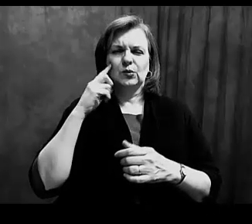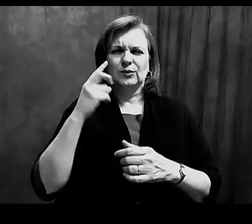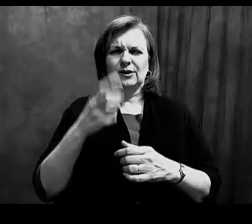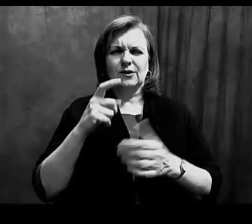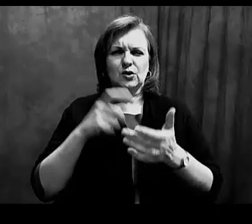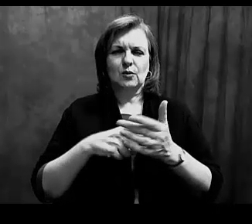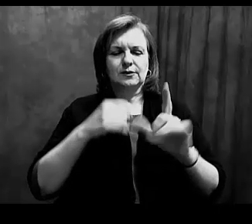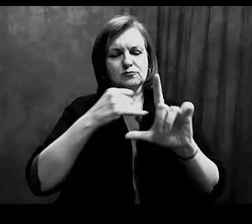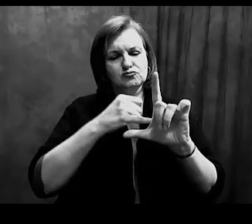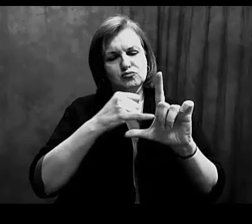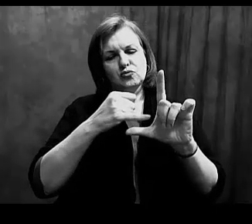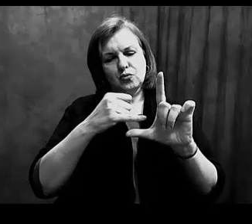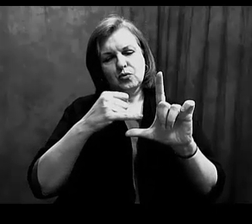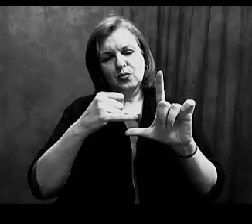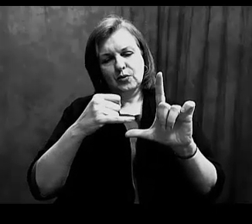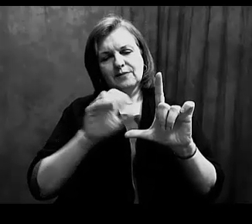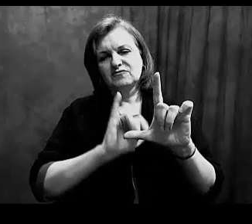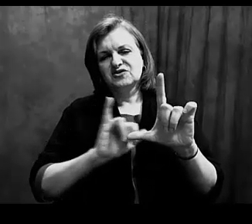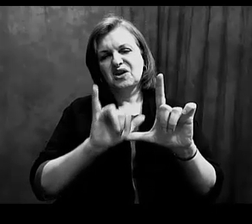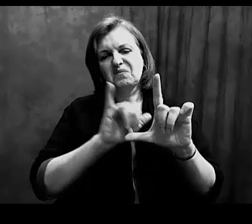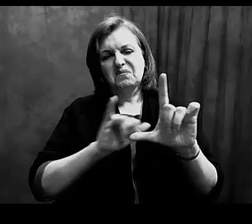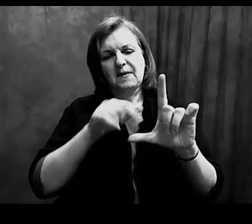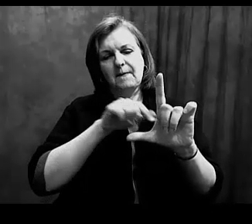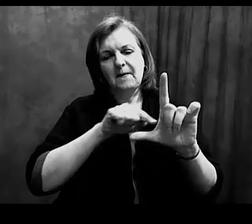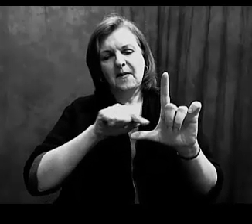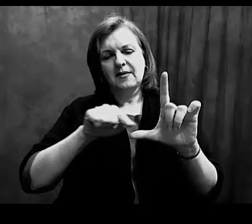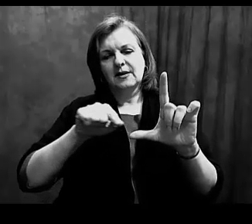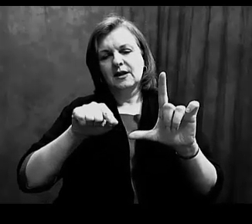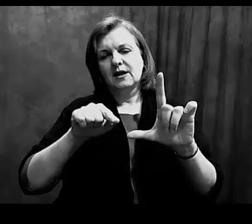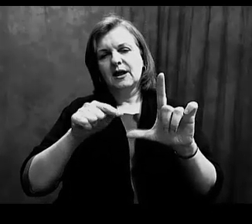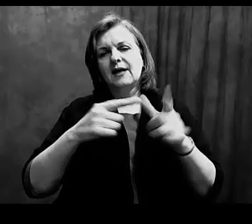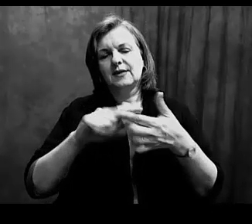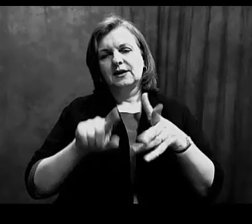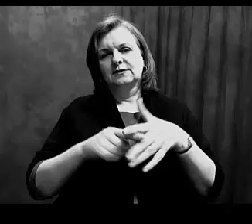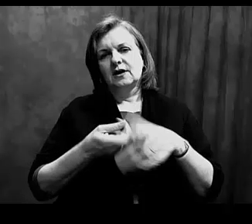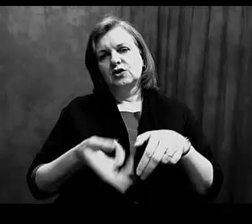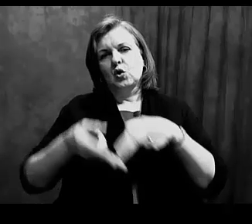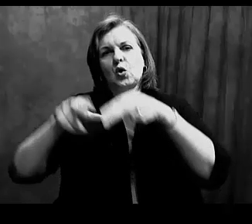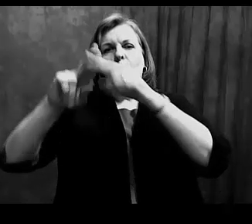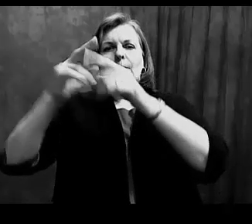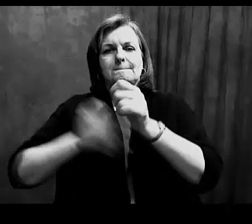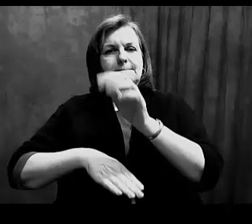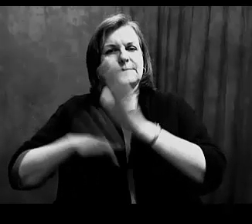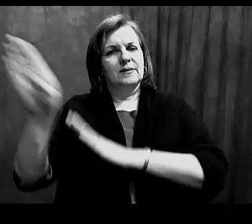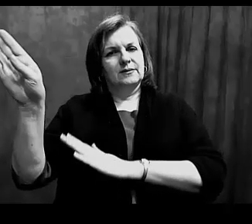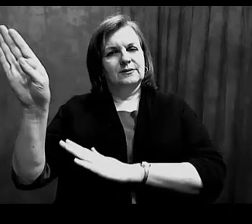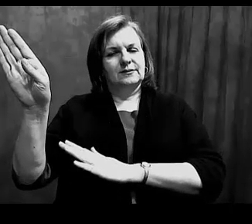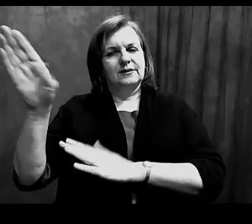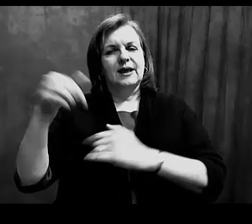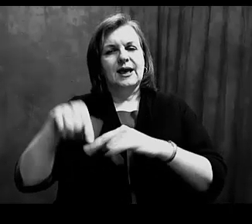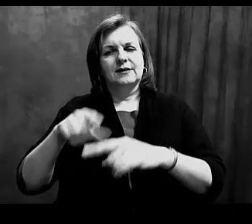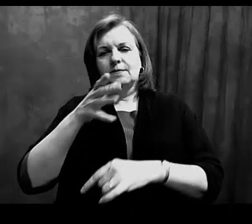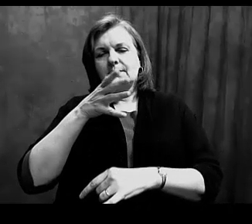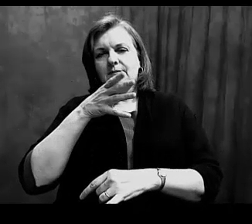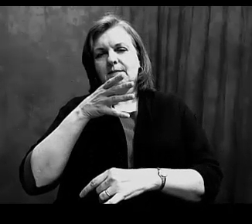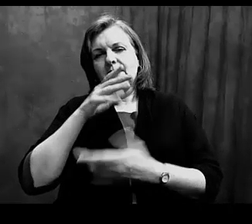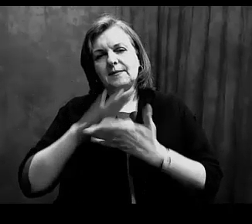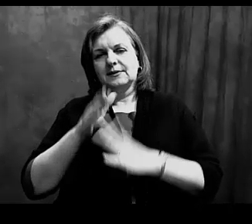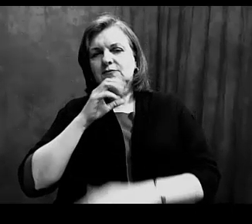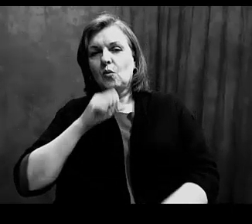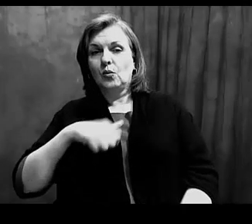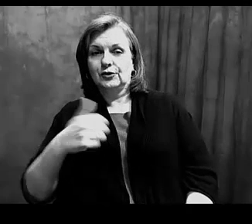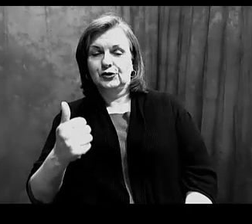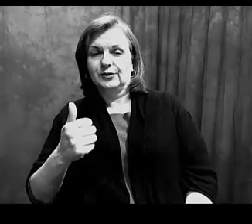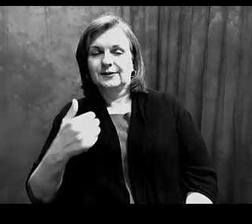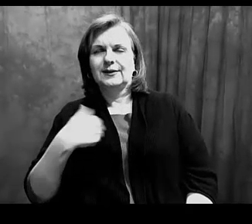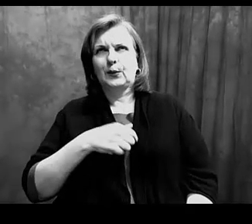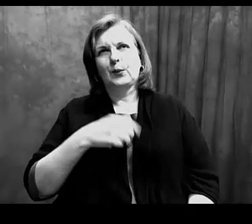so you see, we cruise along with the incidence isn't very great and then it starts to grow exponentially as mom gets older